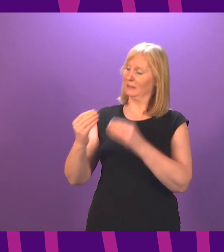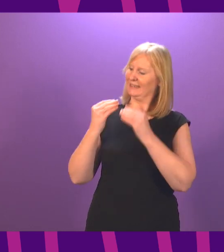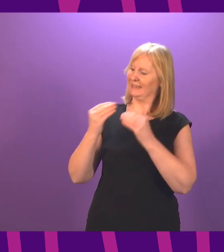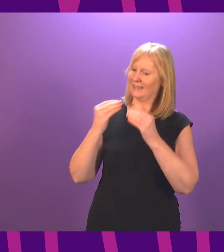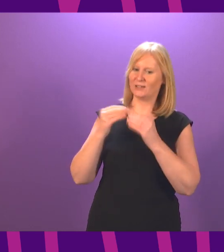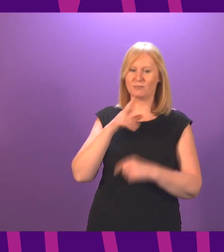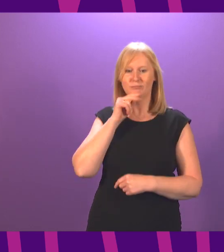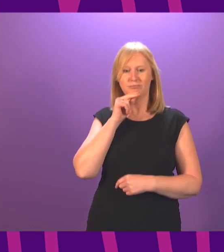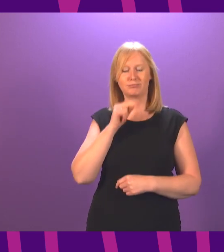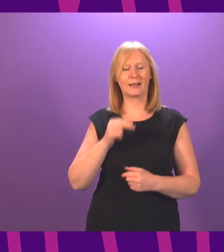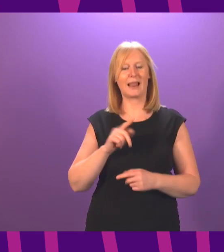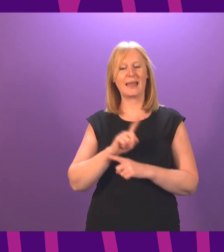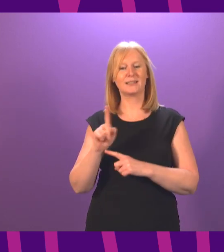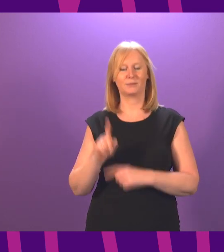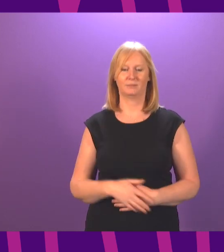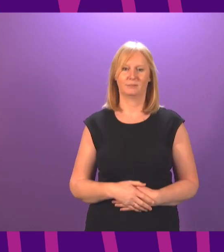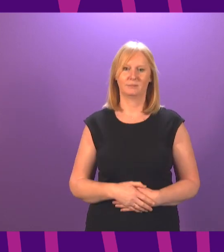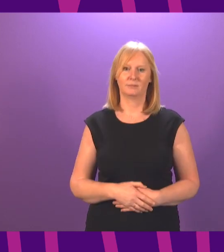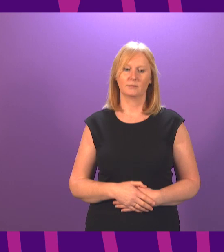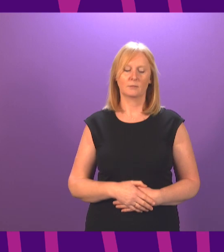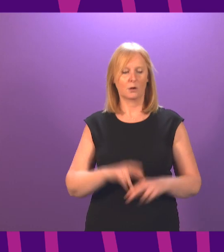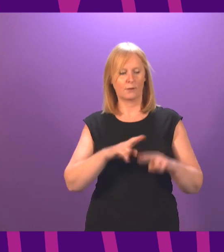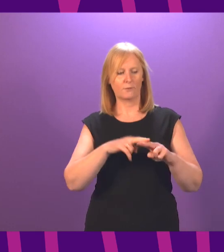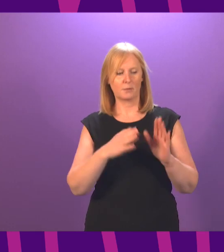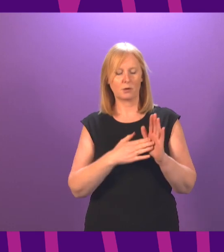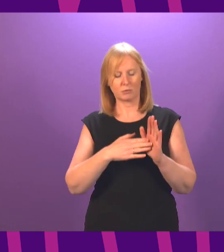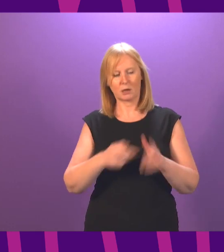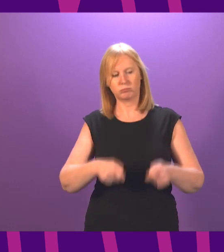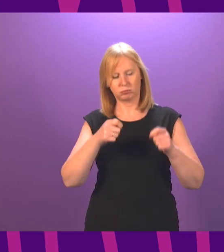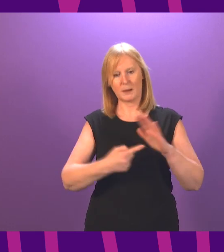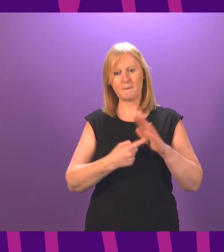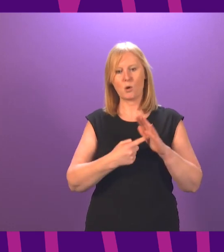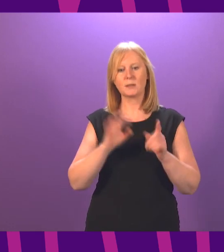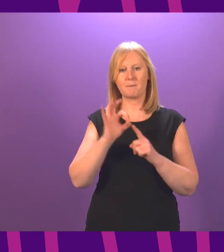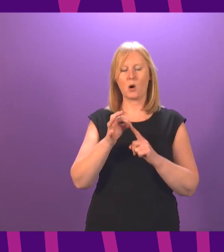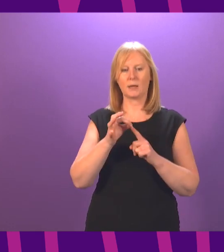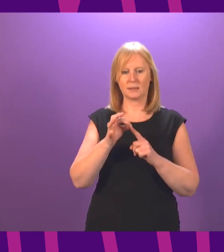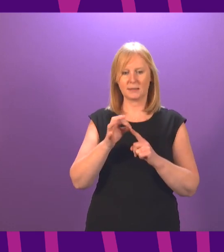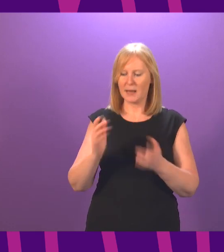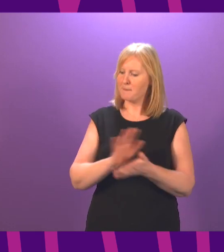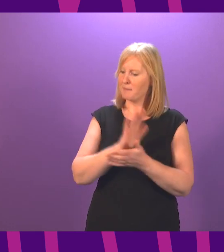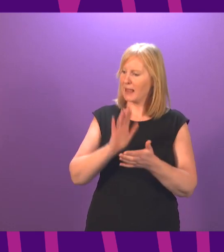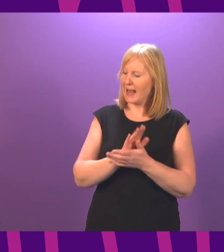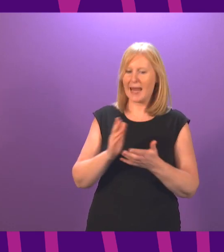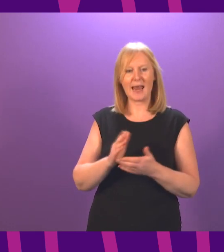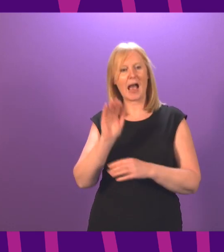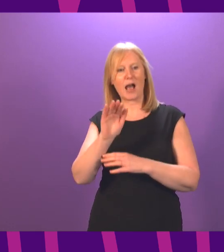Fulton MacGregor raises an important point. Playing, learning and having fun outdoors